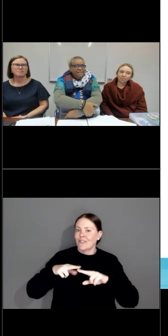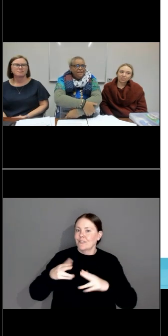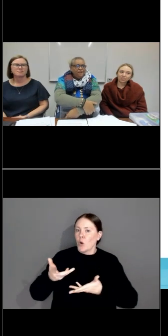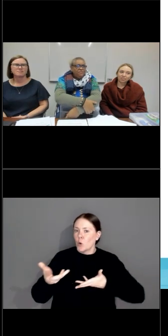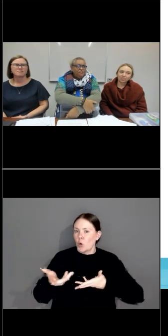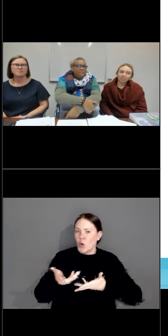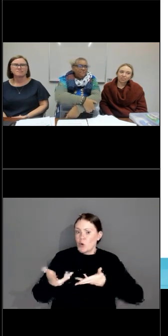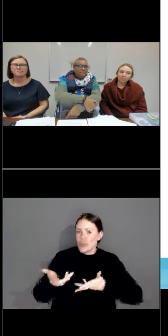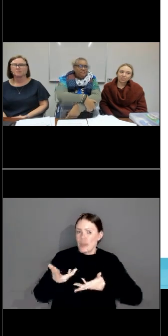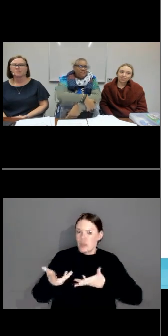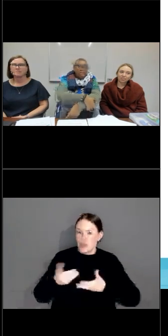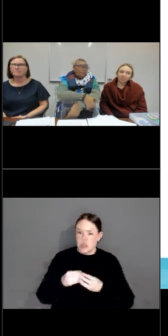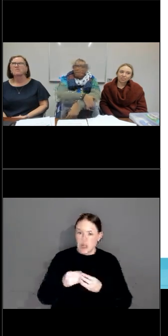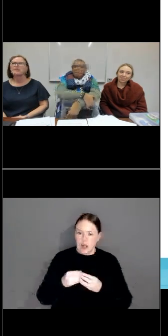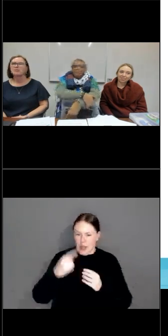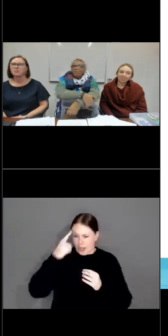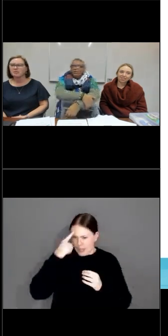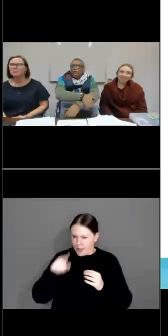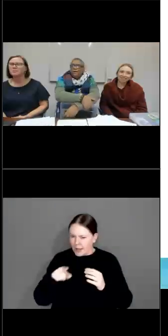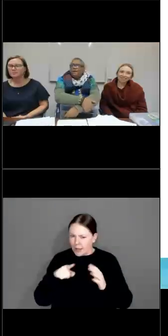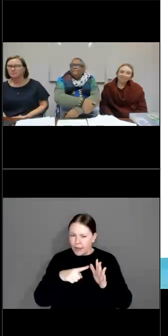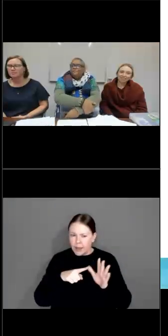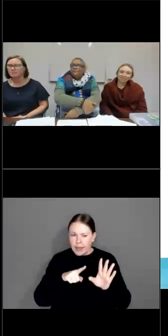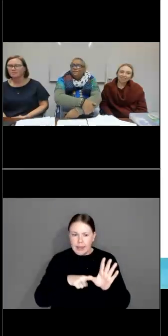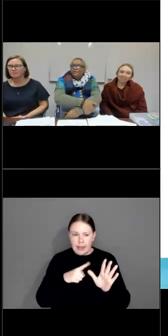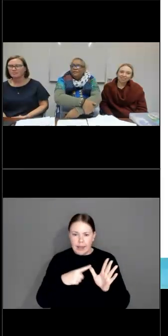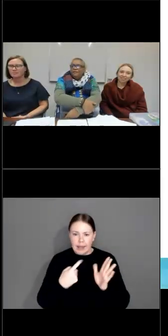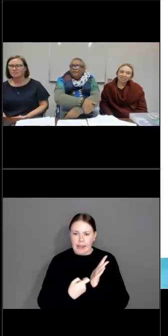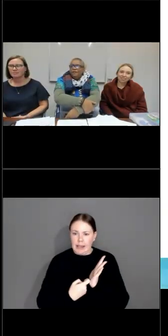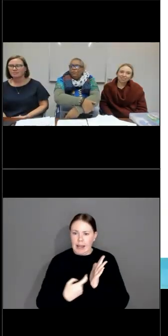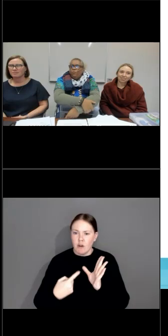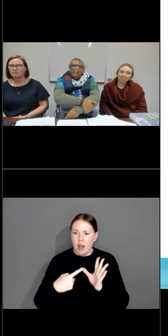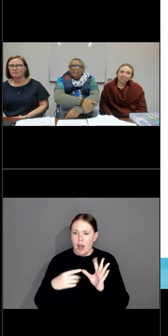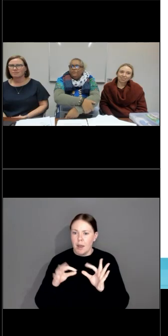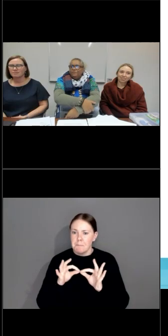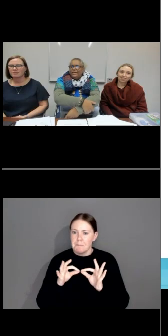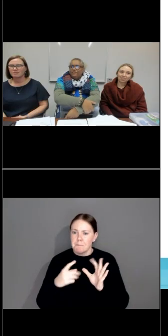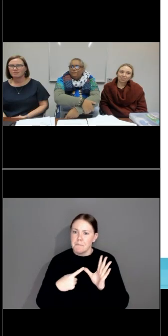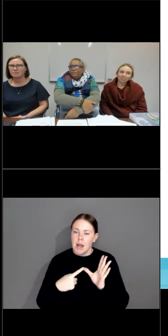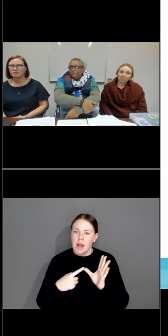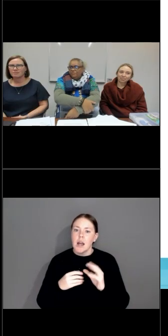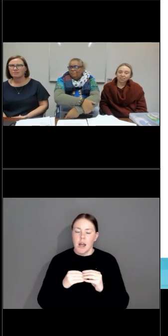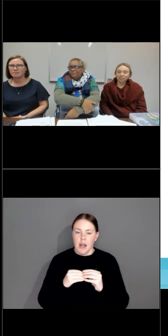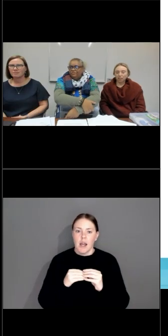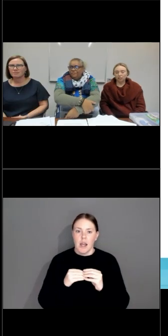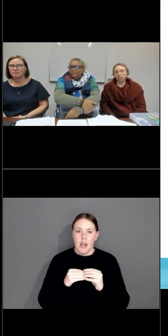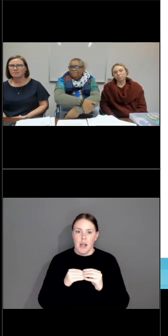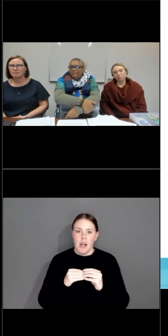that looks like it's Yarraba so um when we're in consultation this is the top of stuff we did but